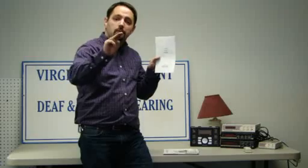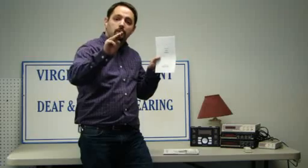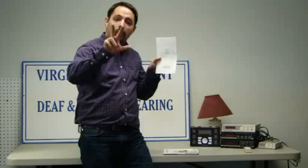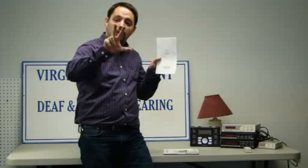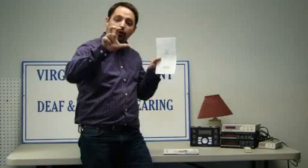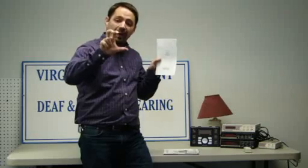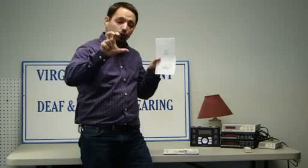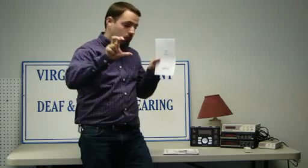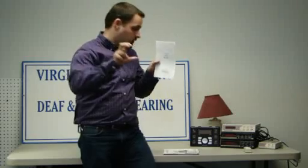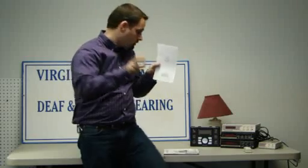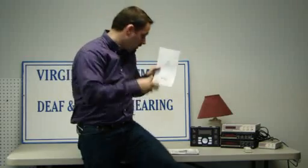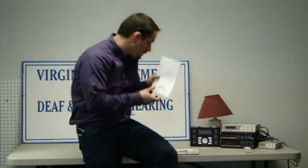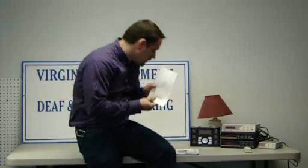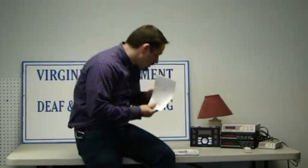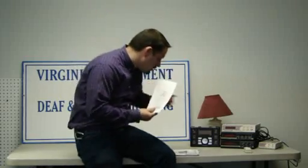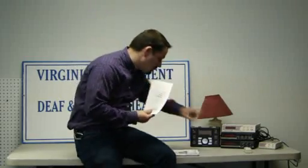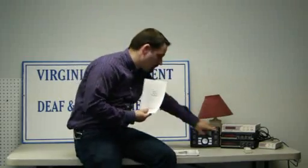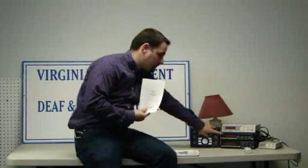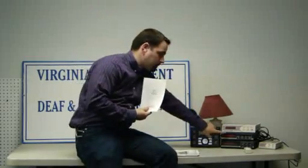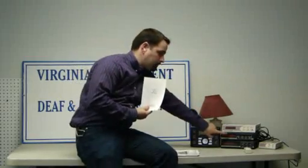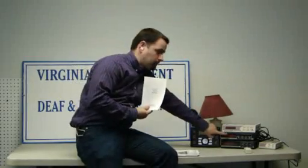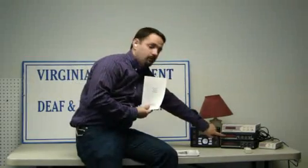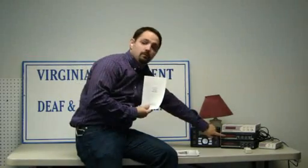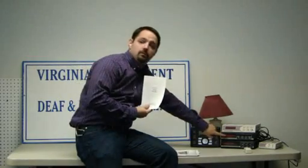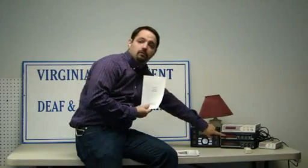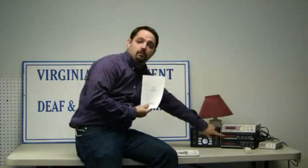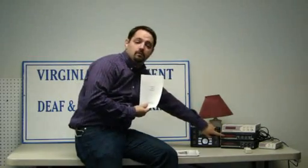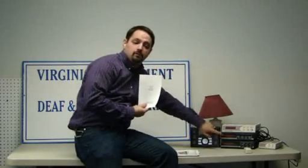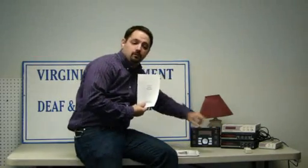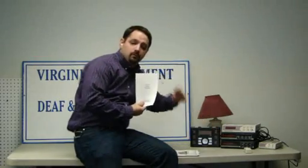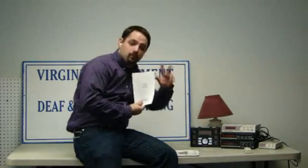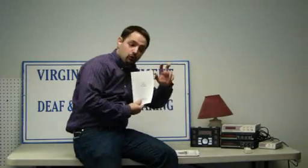AM-300